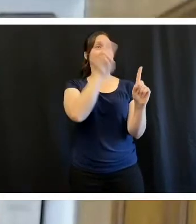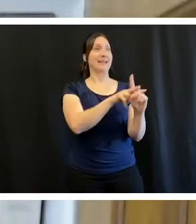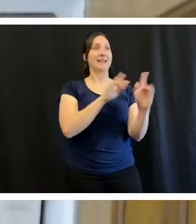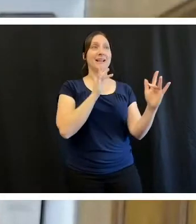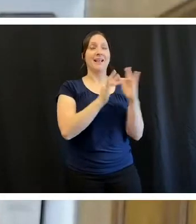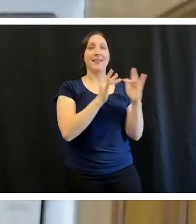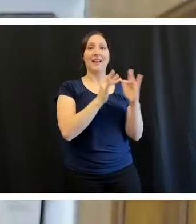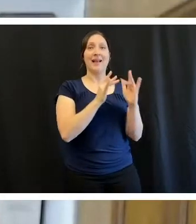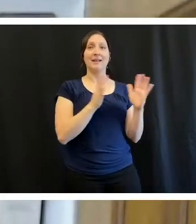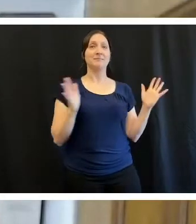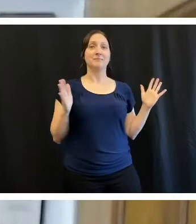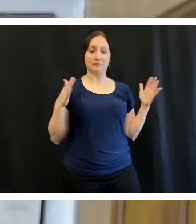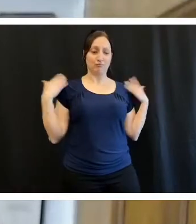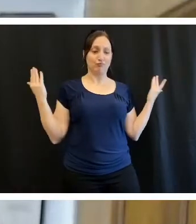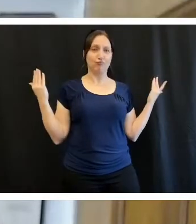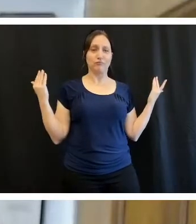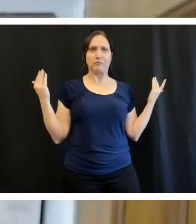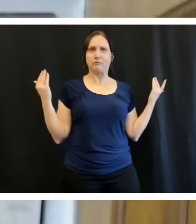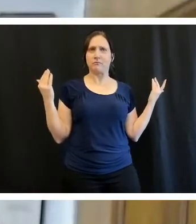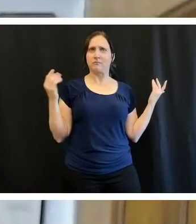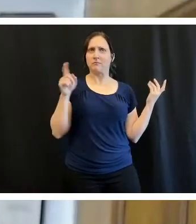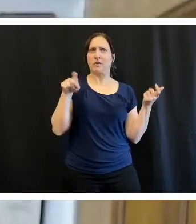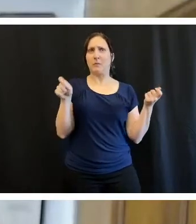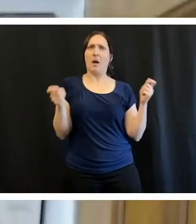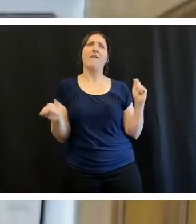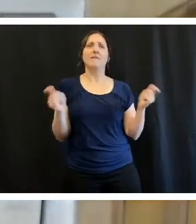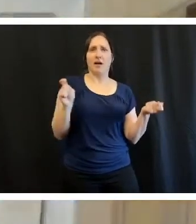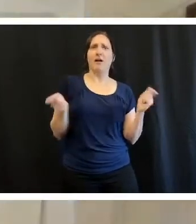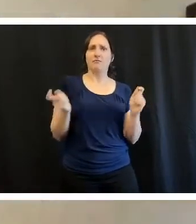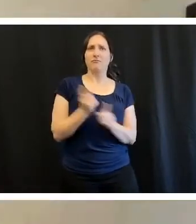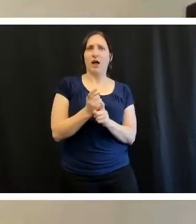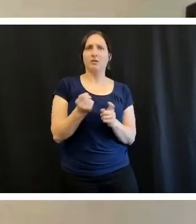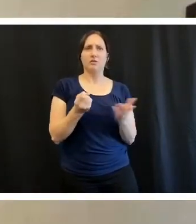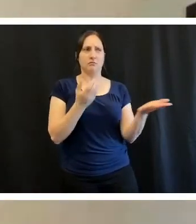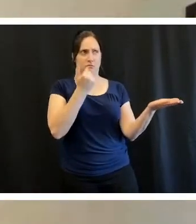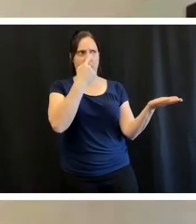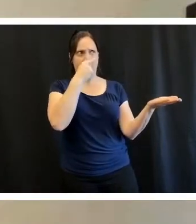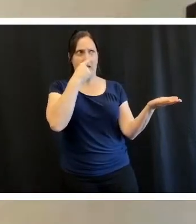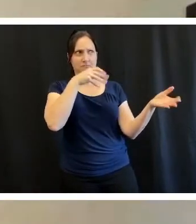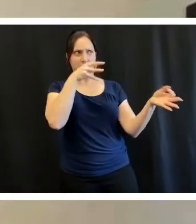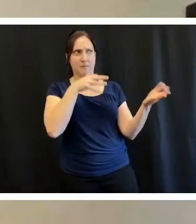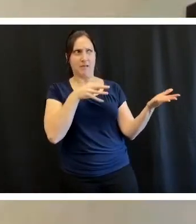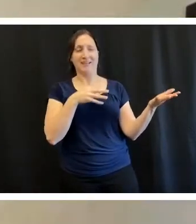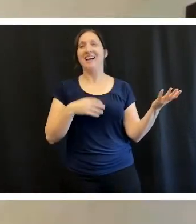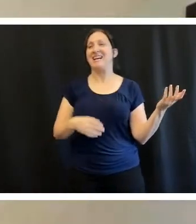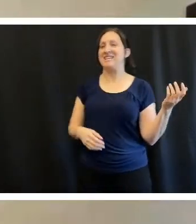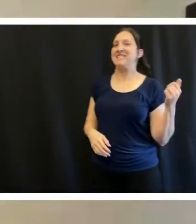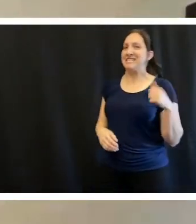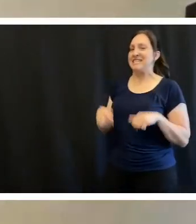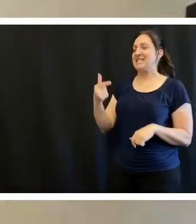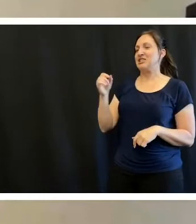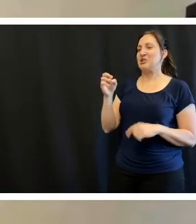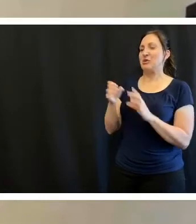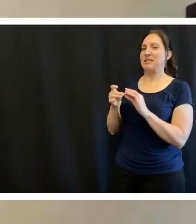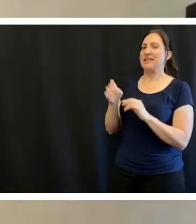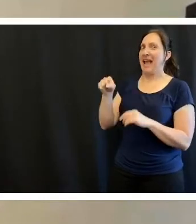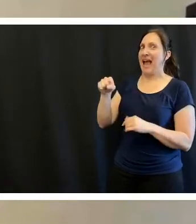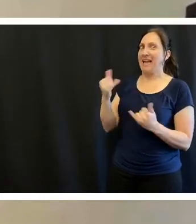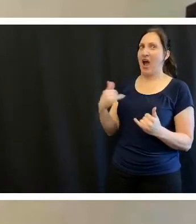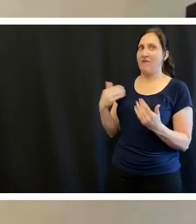So, talk a bit about that, will you? Yeah, there's a new word that's going around in the education world